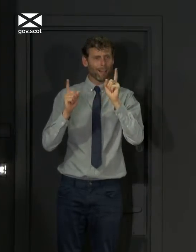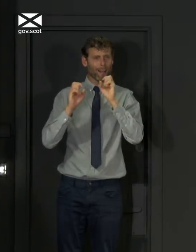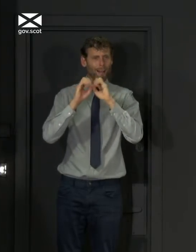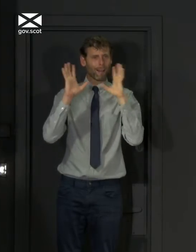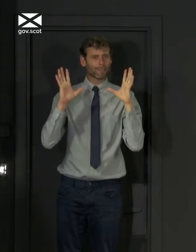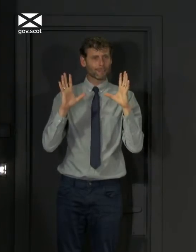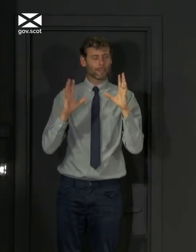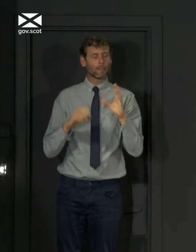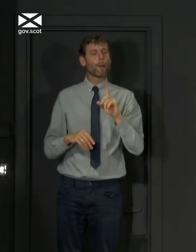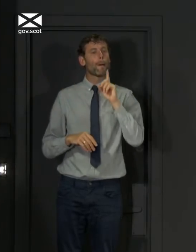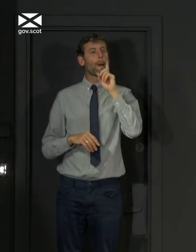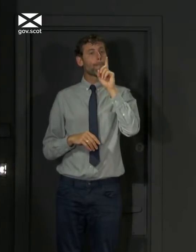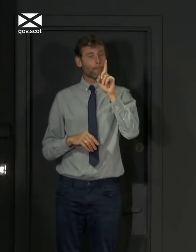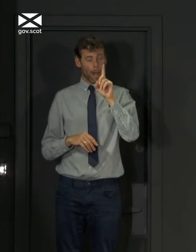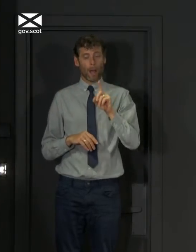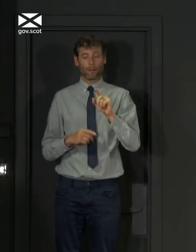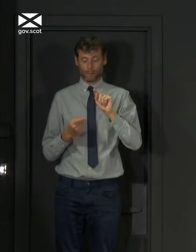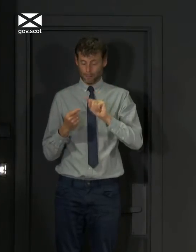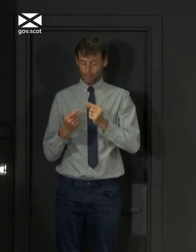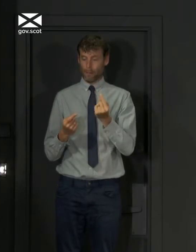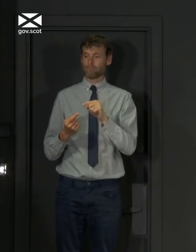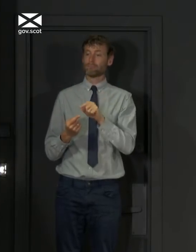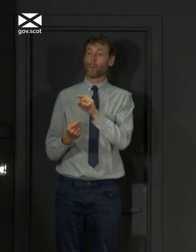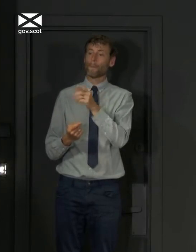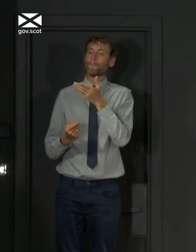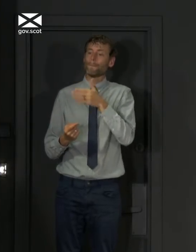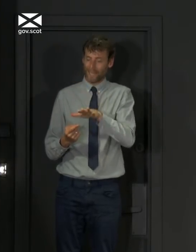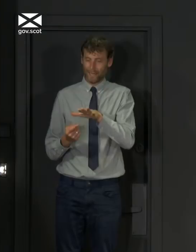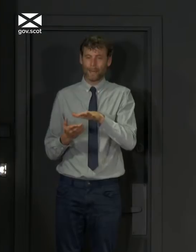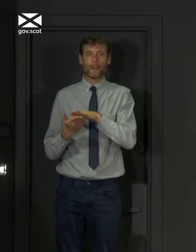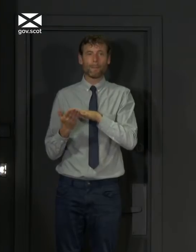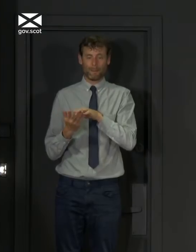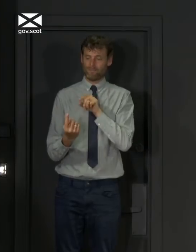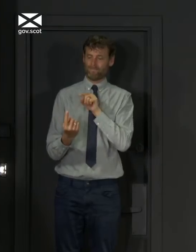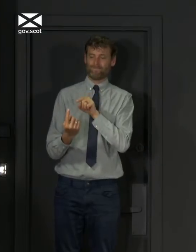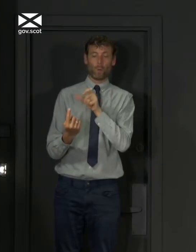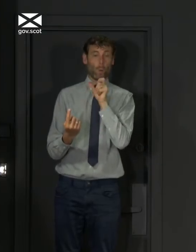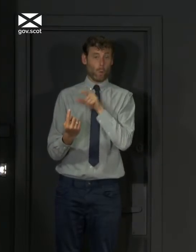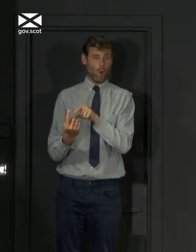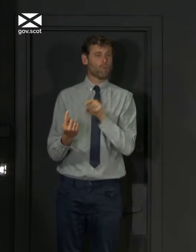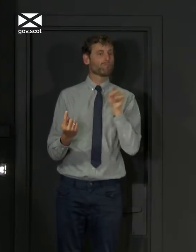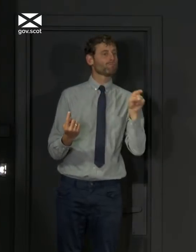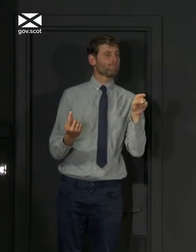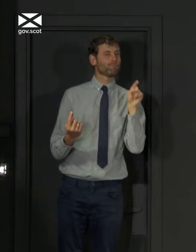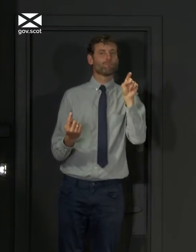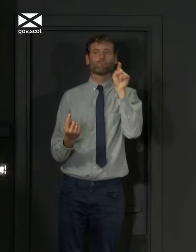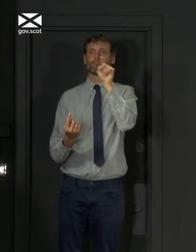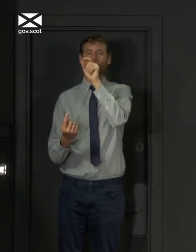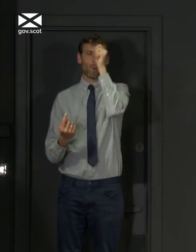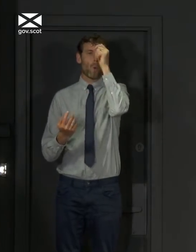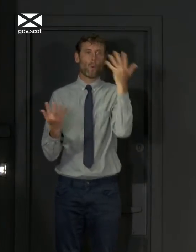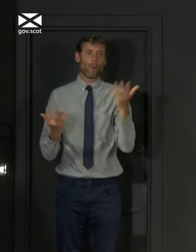now, helps us to understand the virus a bit more, but be cautious about taking any assurance from the result of one of those tests.